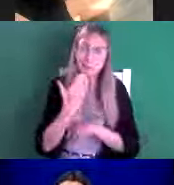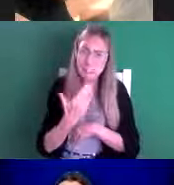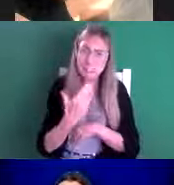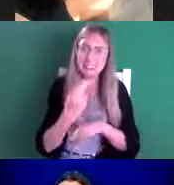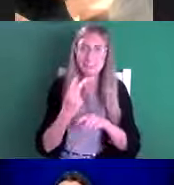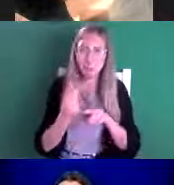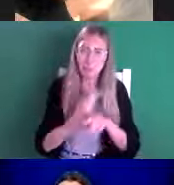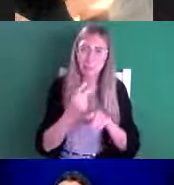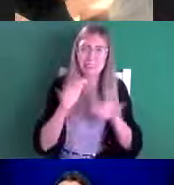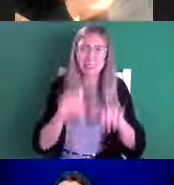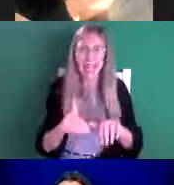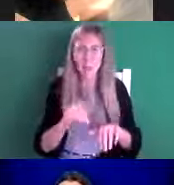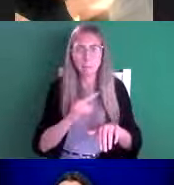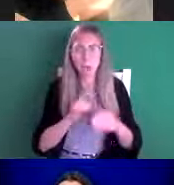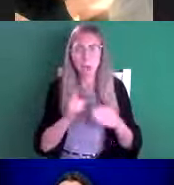okay so